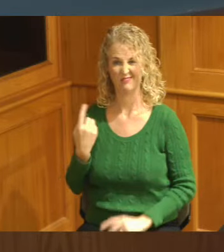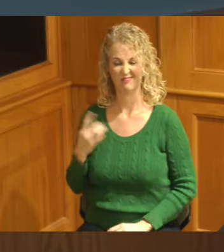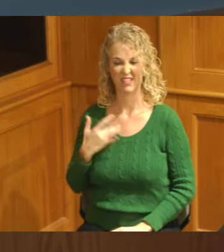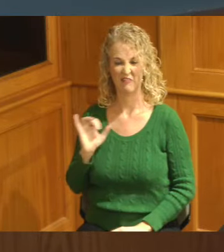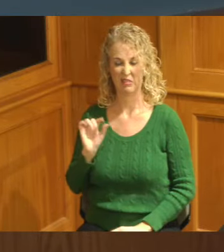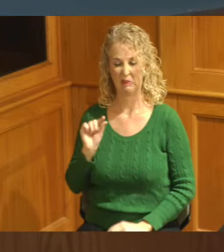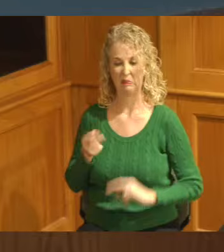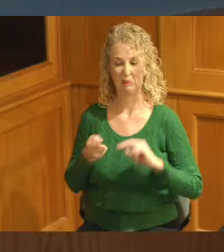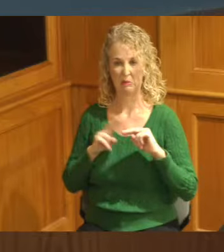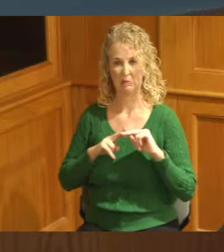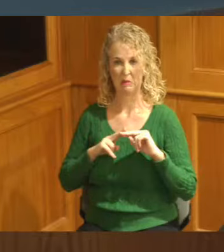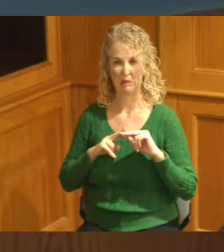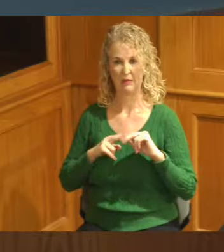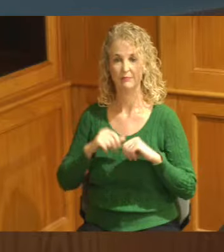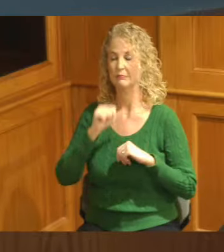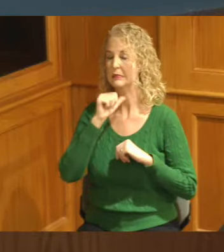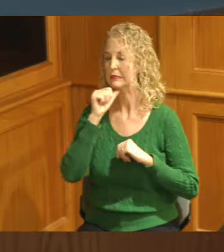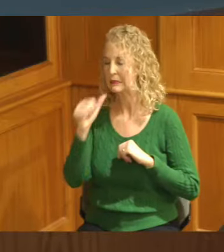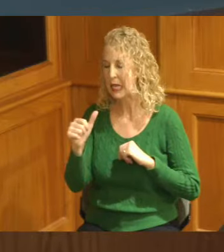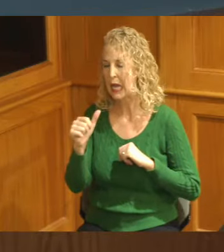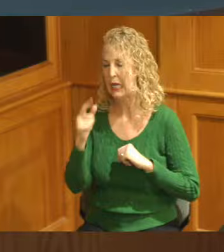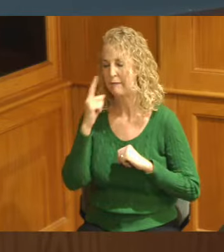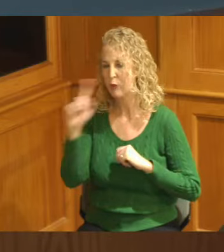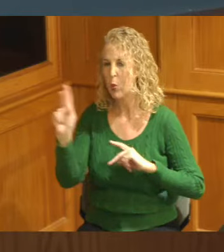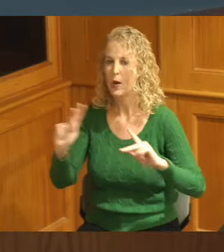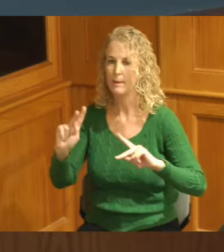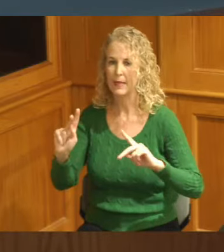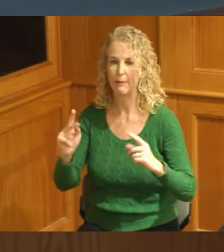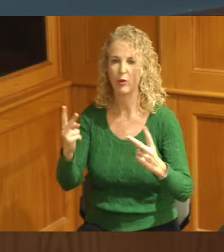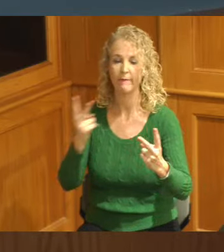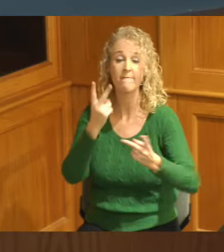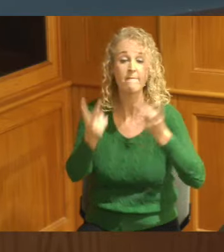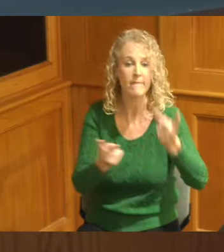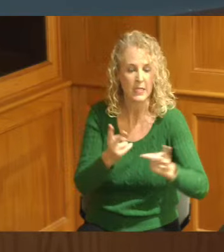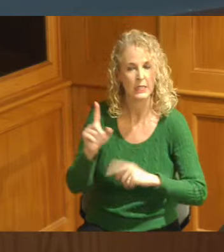not by way of the transient population but but rather the residents and the business owners